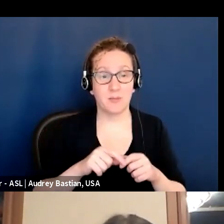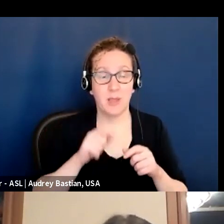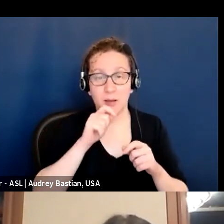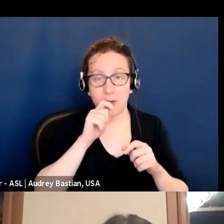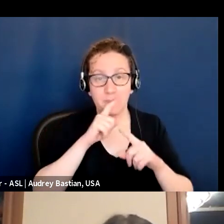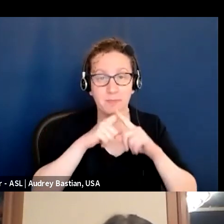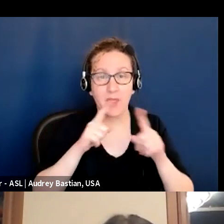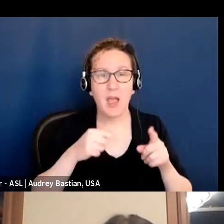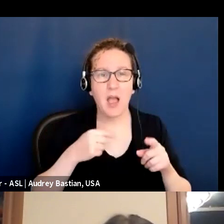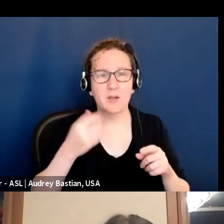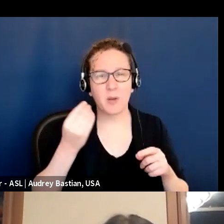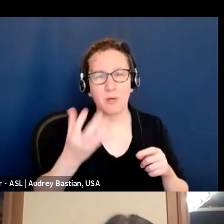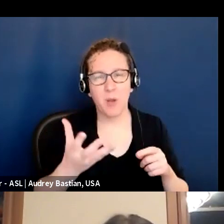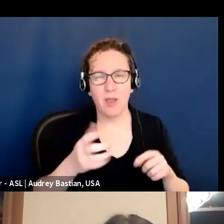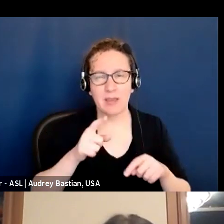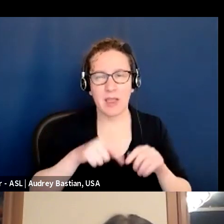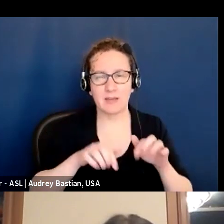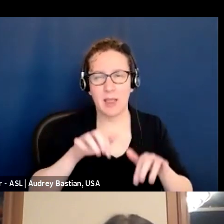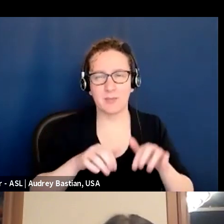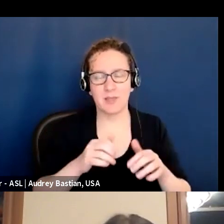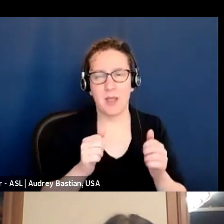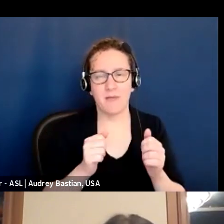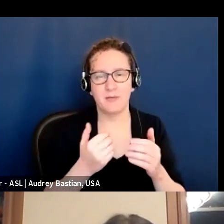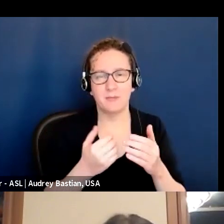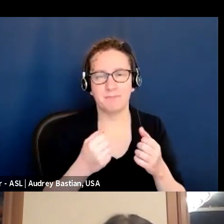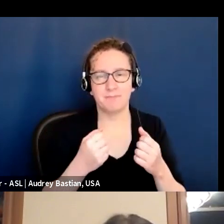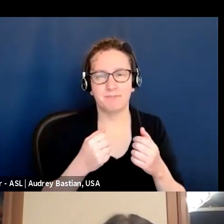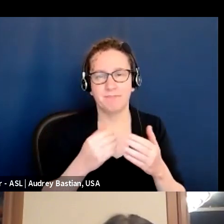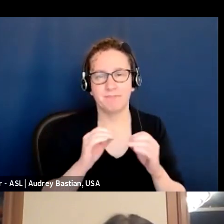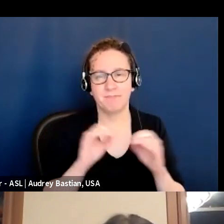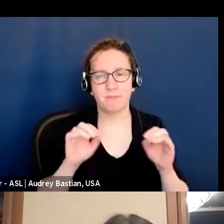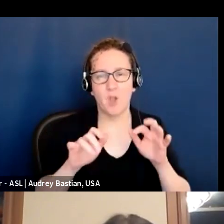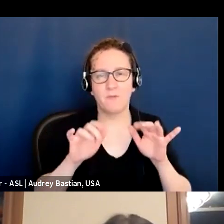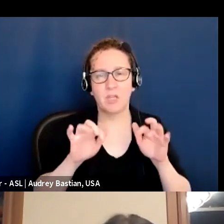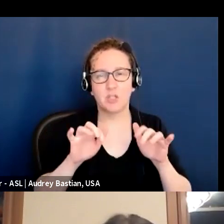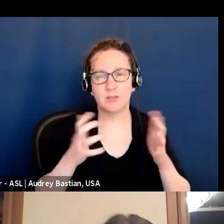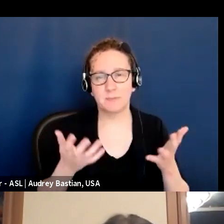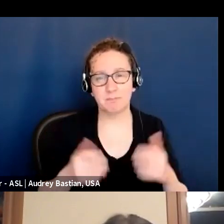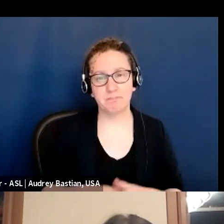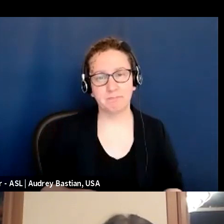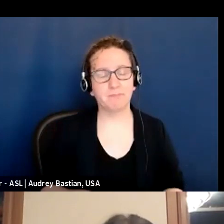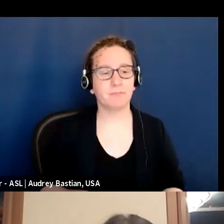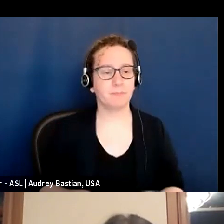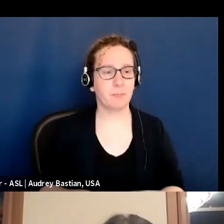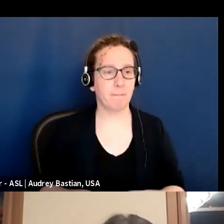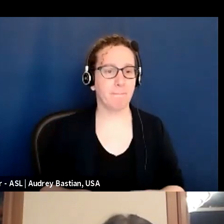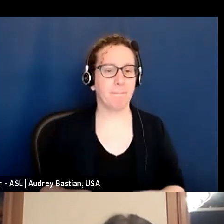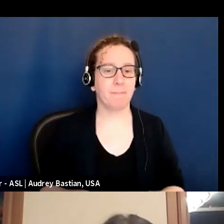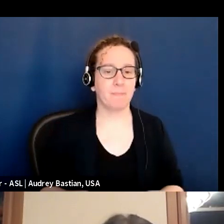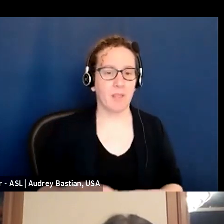Great. Thank you for asking. So the next question was can individuals with